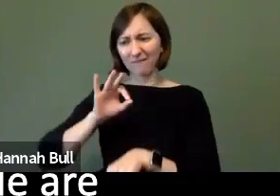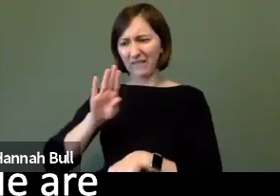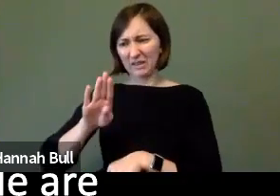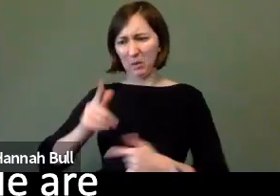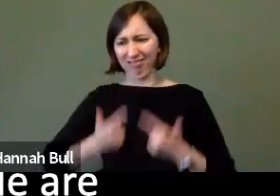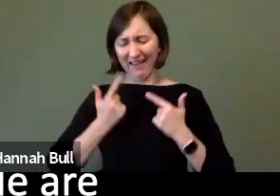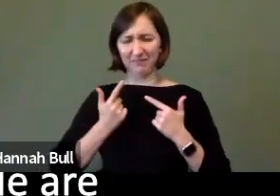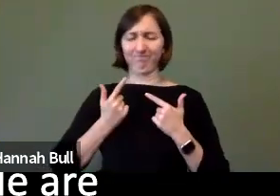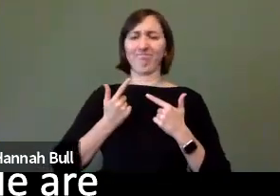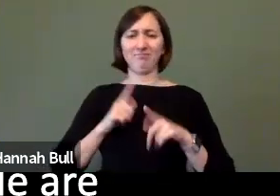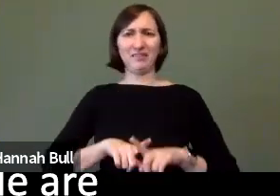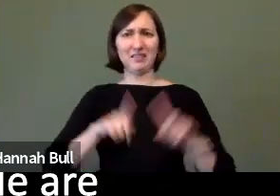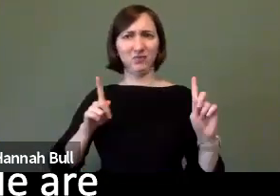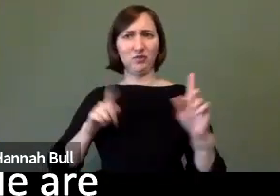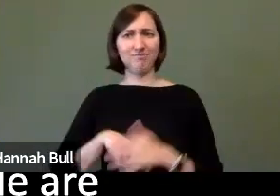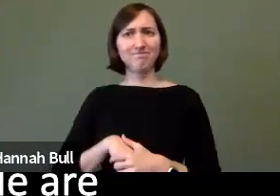There are resources through the CDC